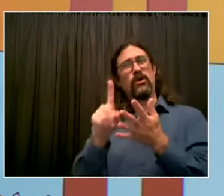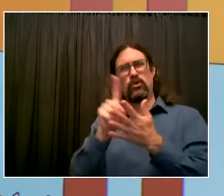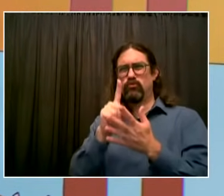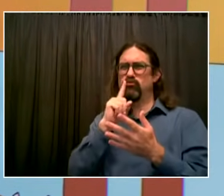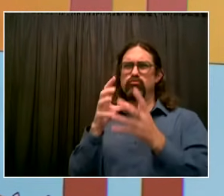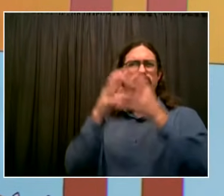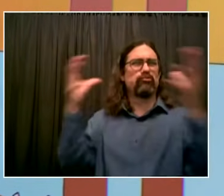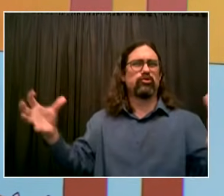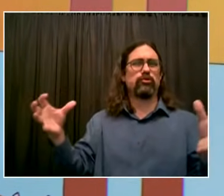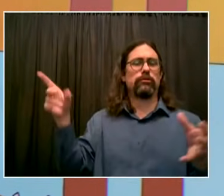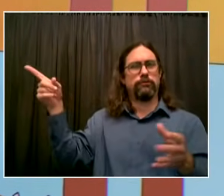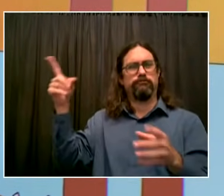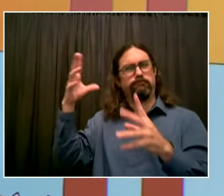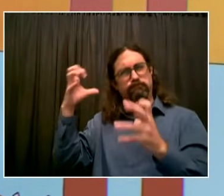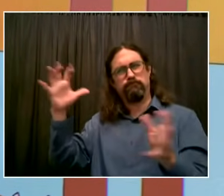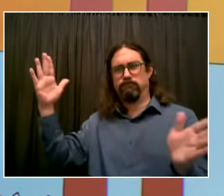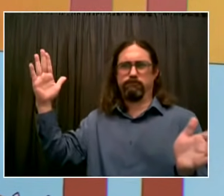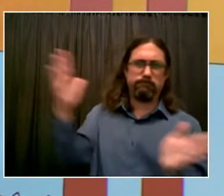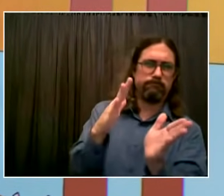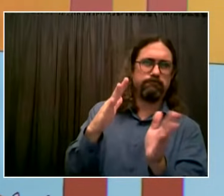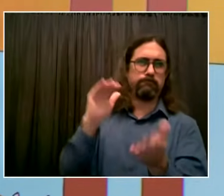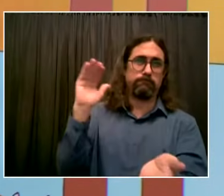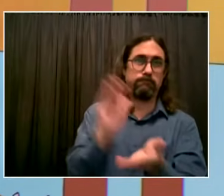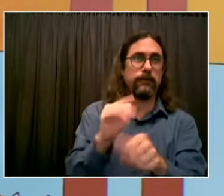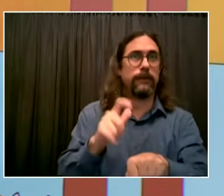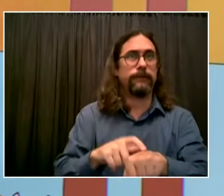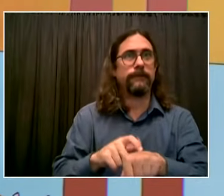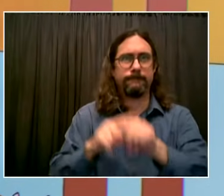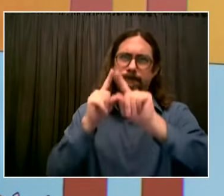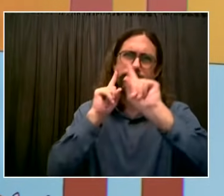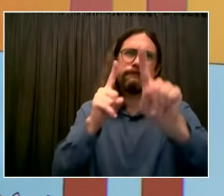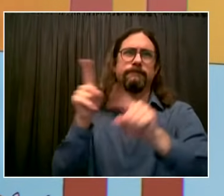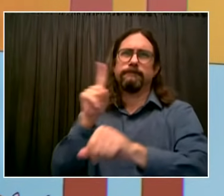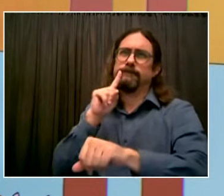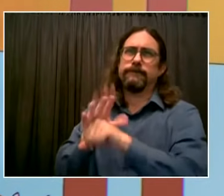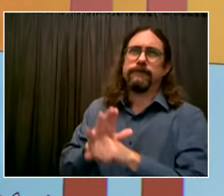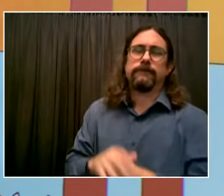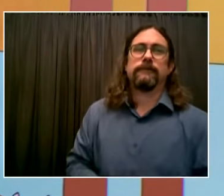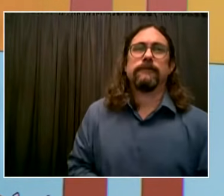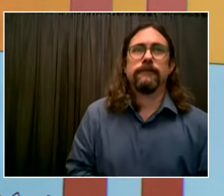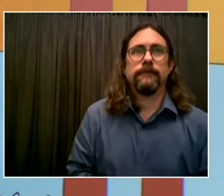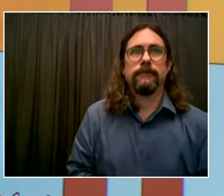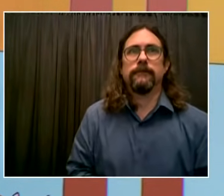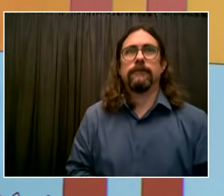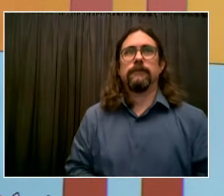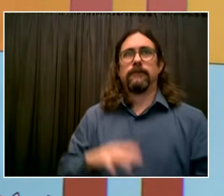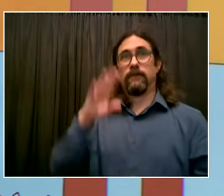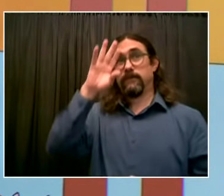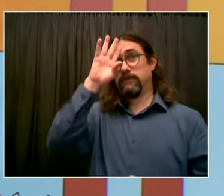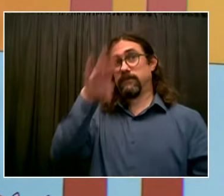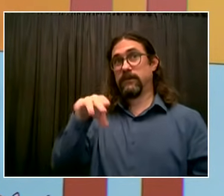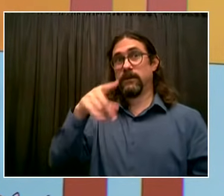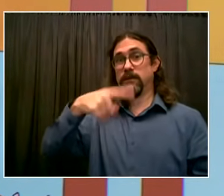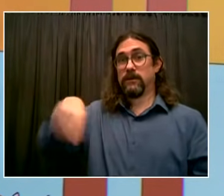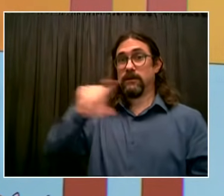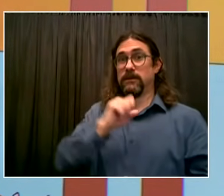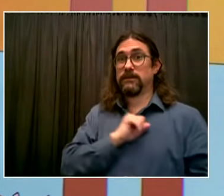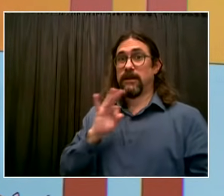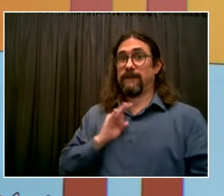THAT CAME OUT OF COVID, SOMETHING THAT CAME OUT OF THE ABSOLUTELY INAPPROPRIATE ACTIONS OF THE UNION THAT